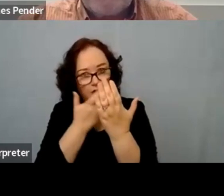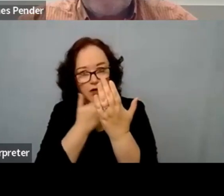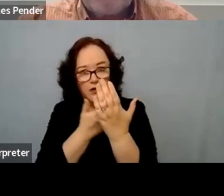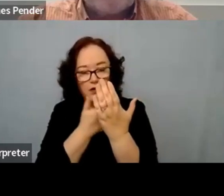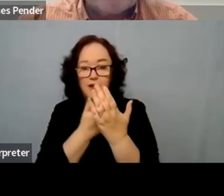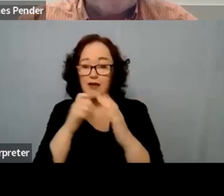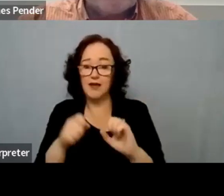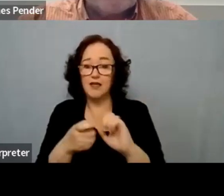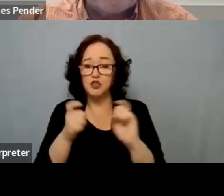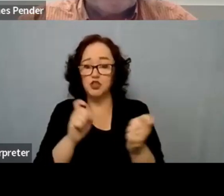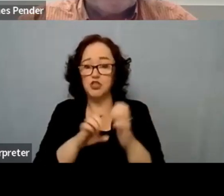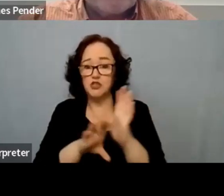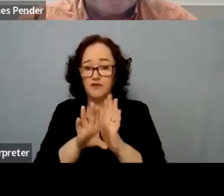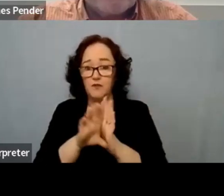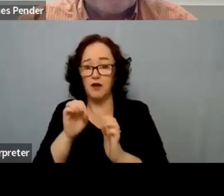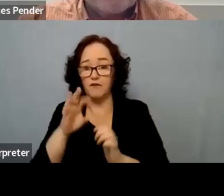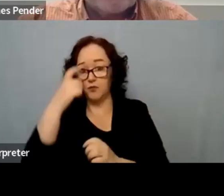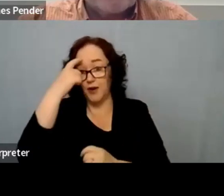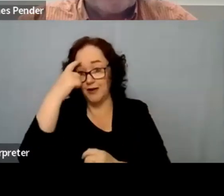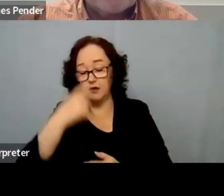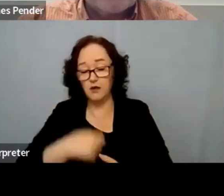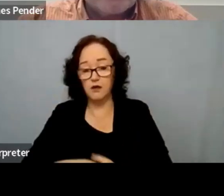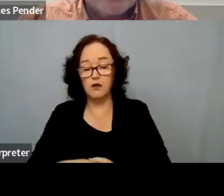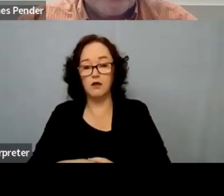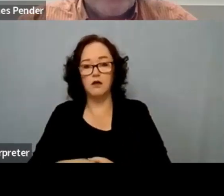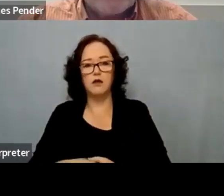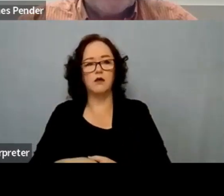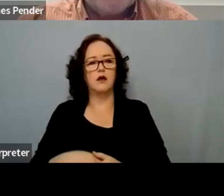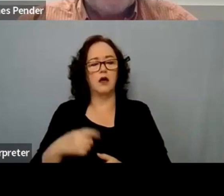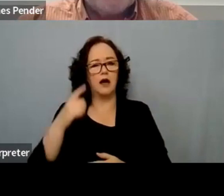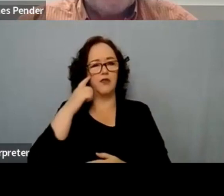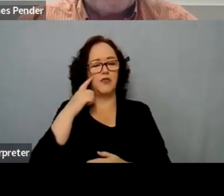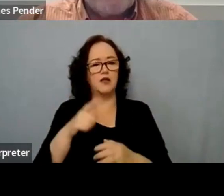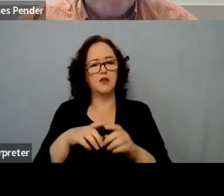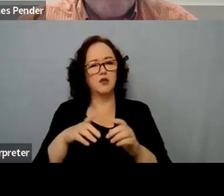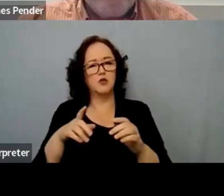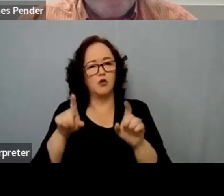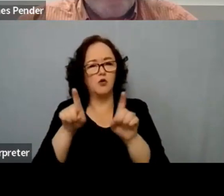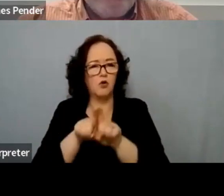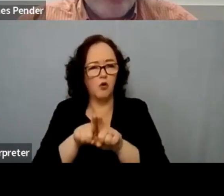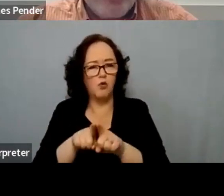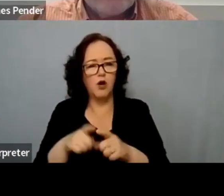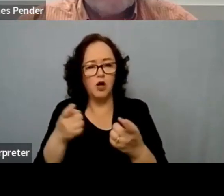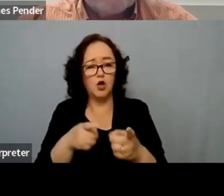Maria Crowley: I would say that there probably is some co occurrence if you have screentime usage while you're say driving. Yeah.